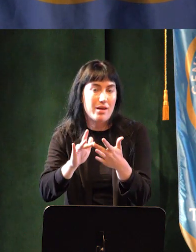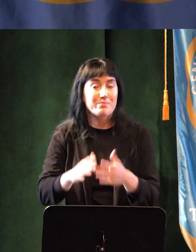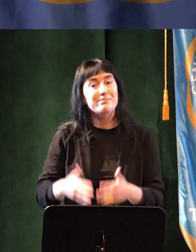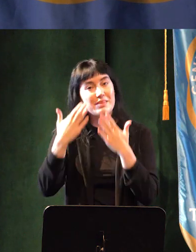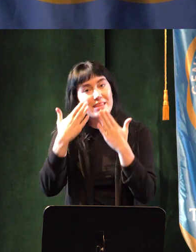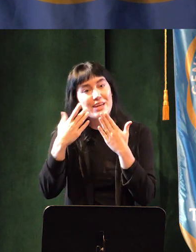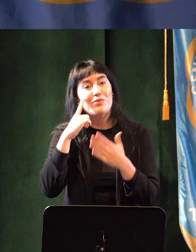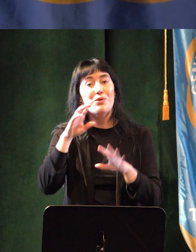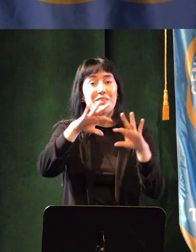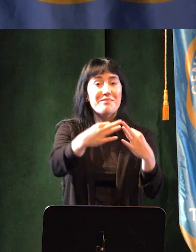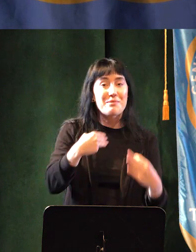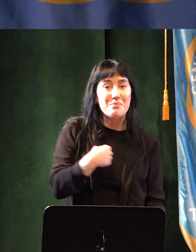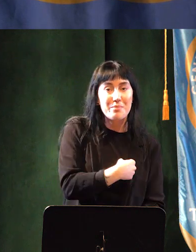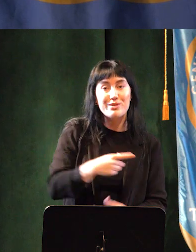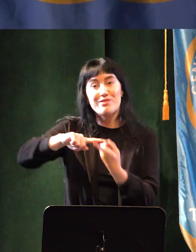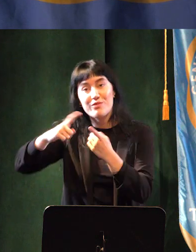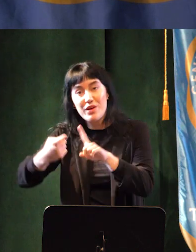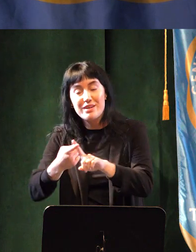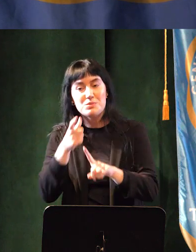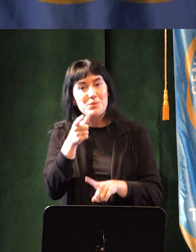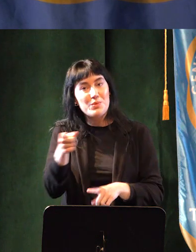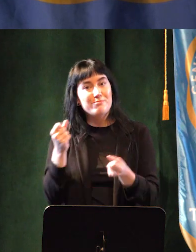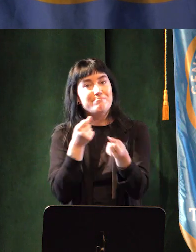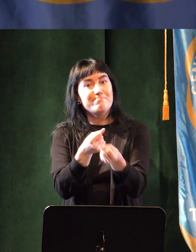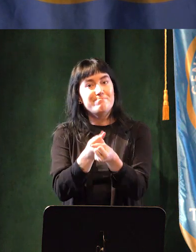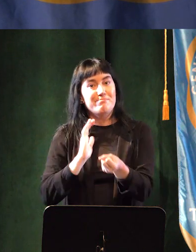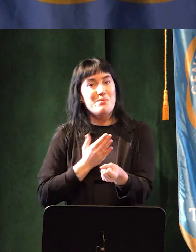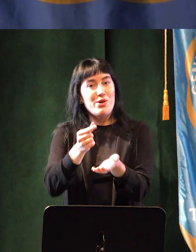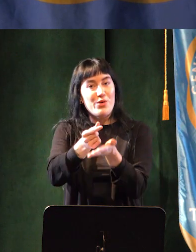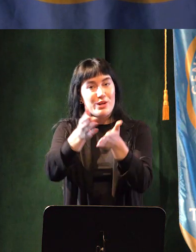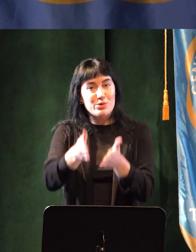you to the family members and friends who have supported our graduates through